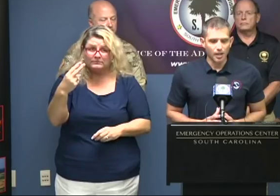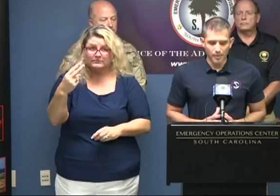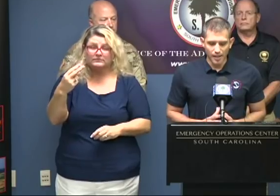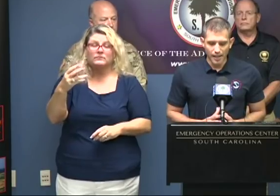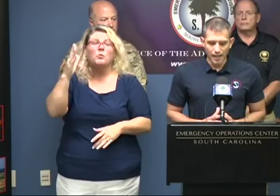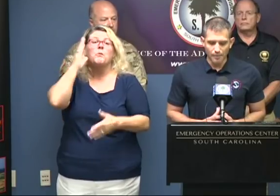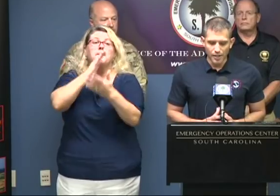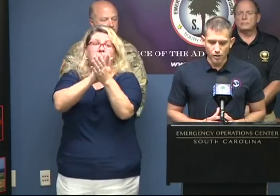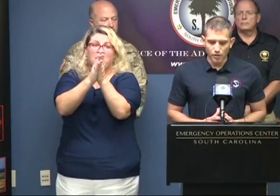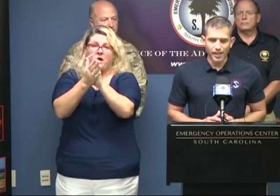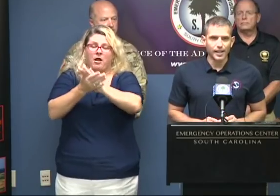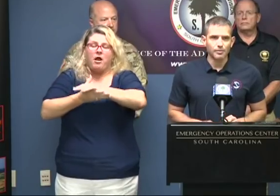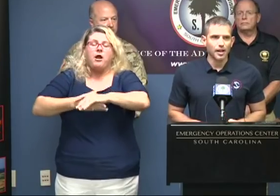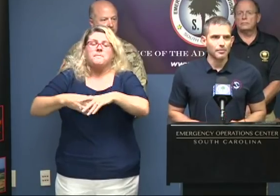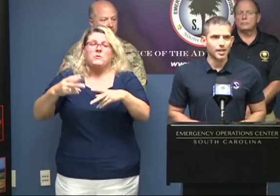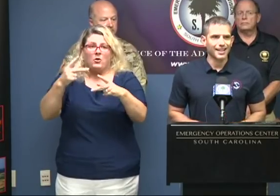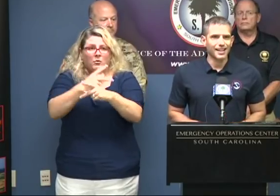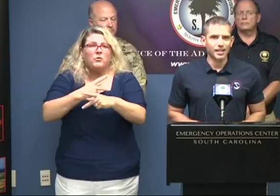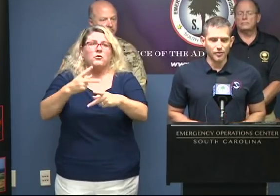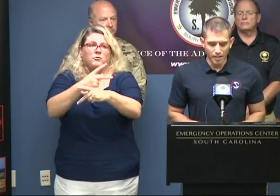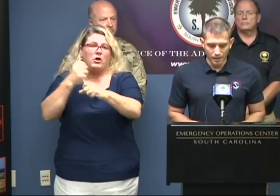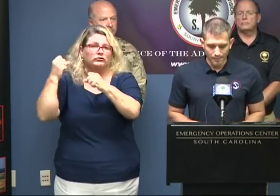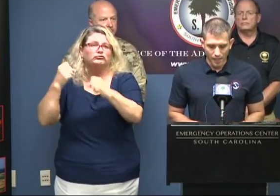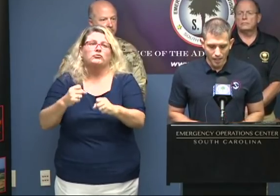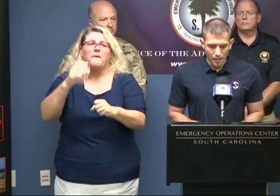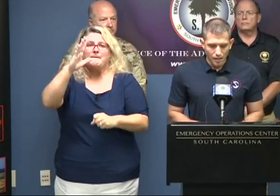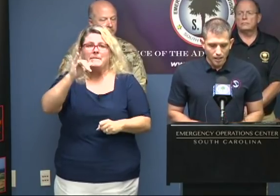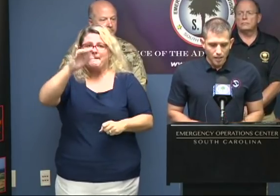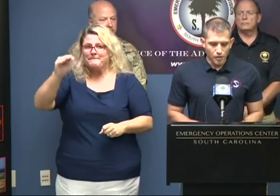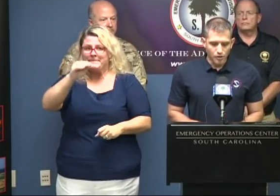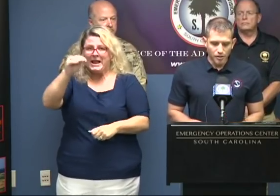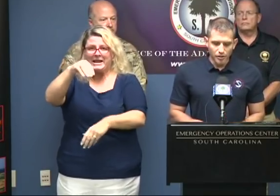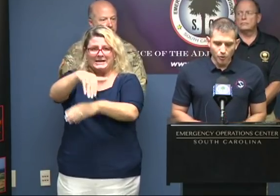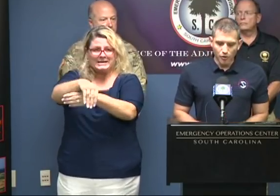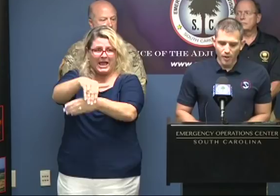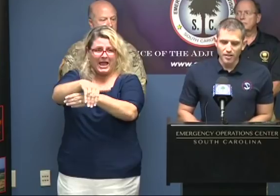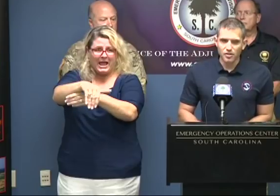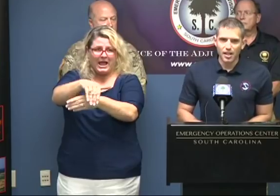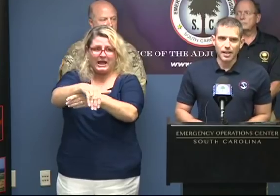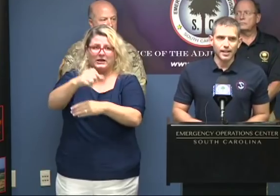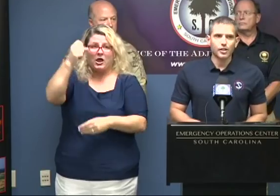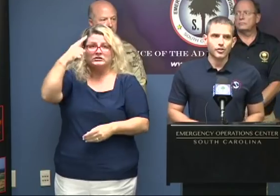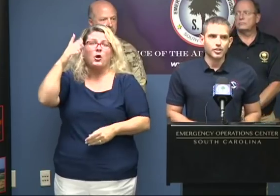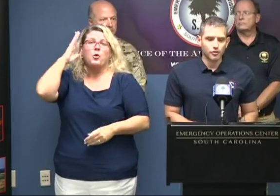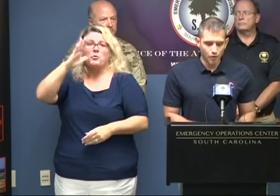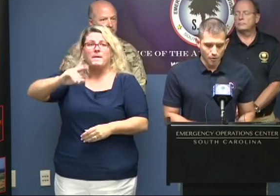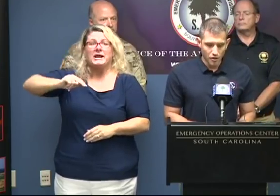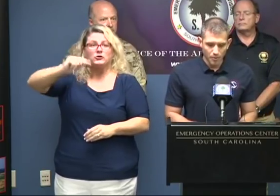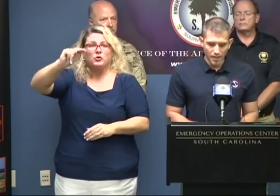becoming a major hurricane by Monday evening. A turn to the northwest and an increase in forward speed